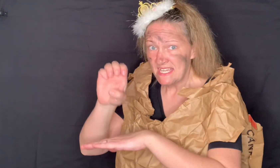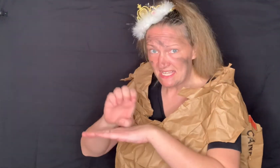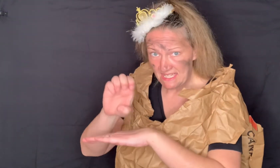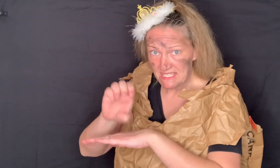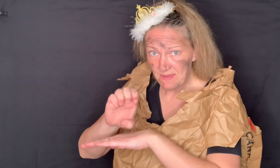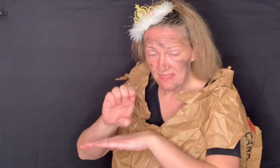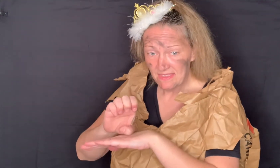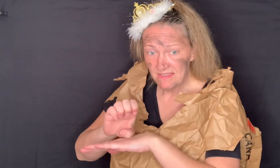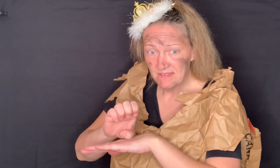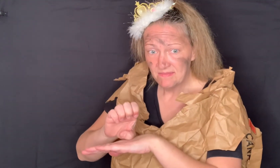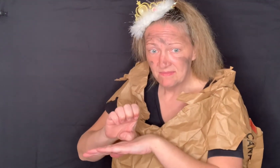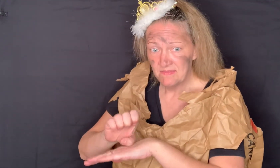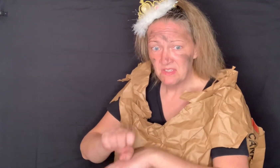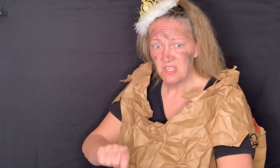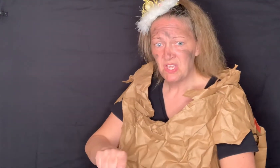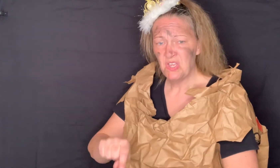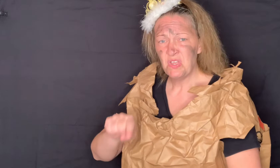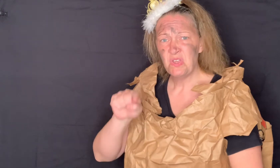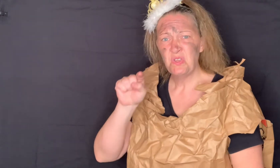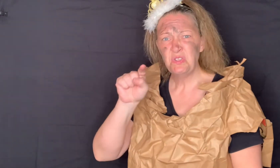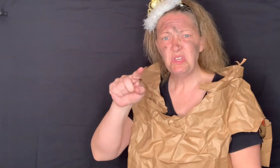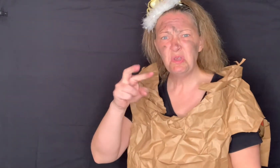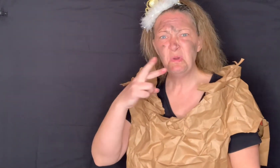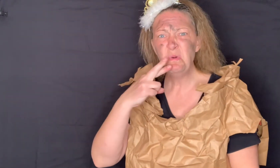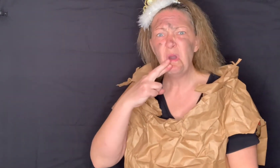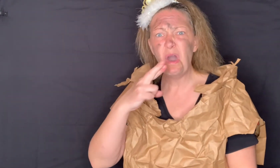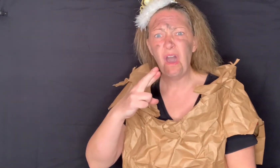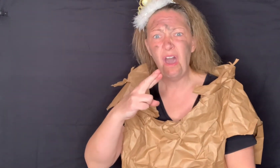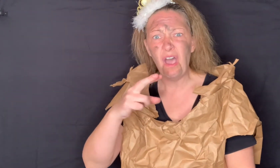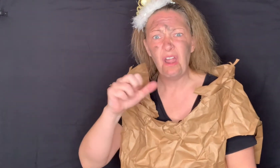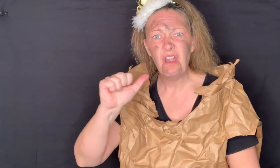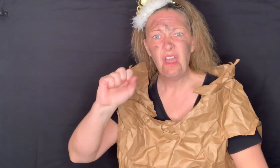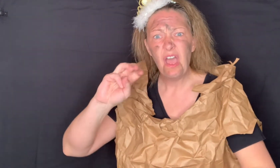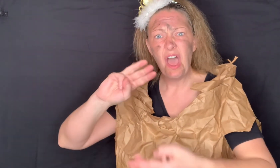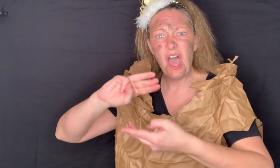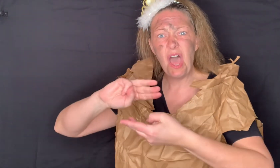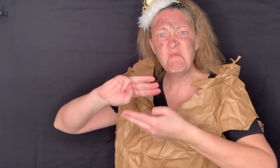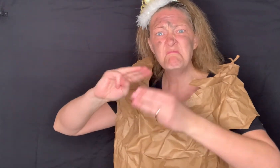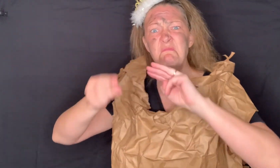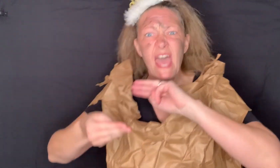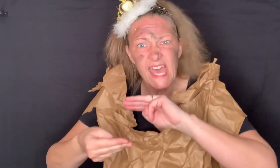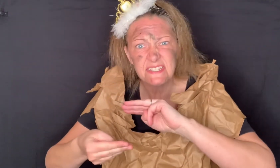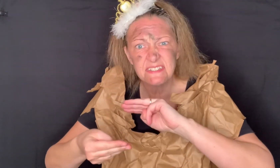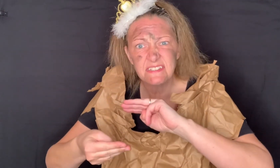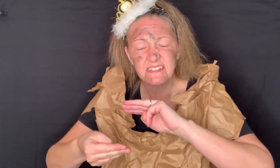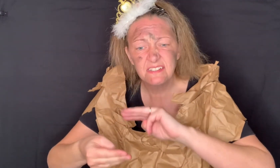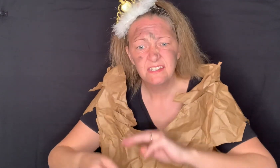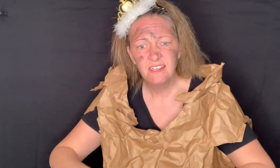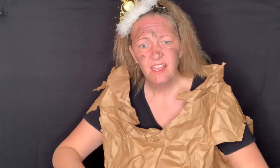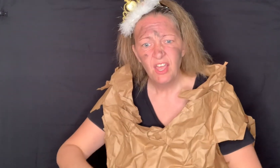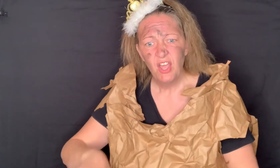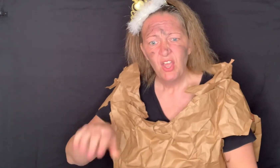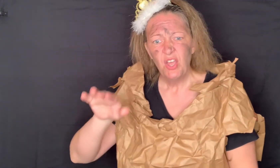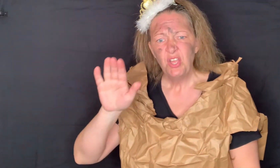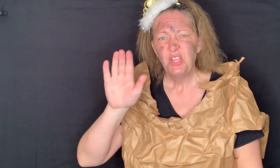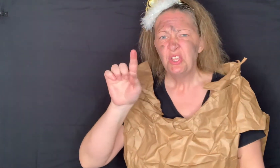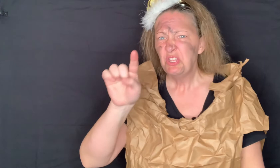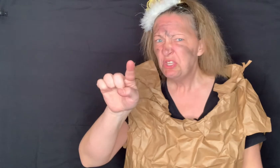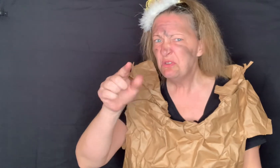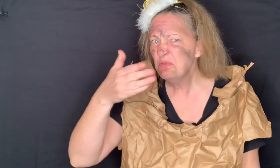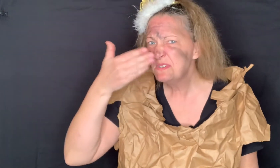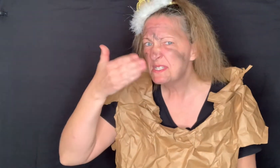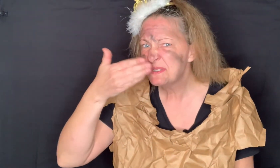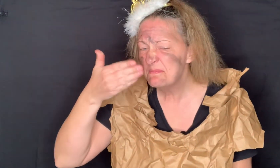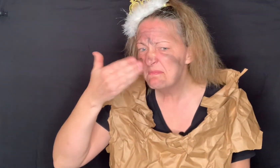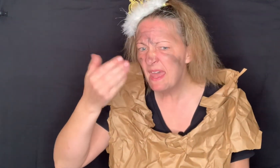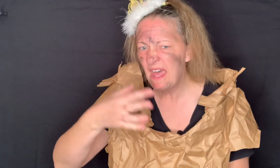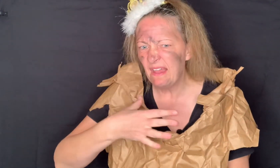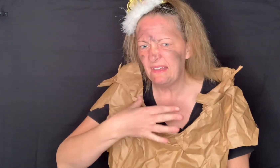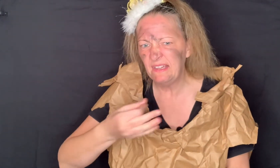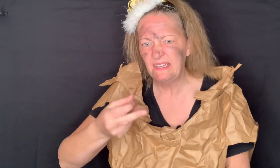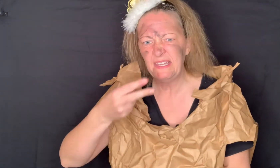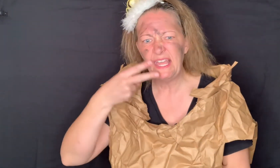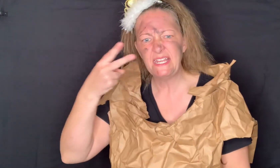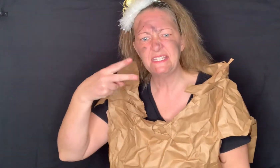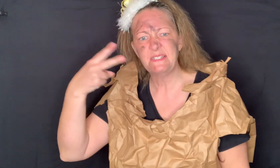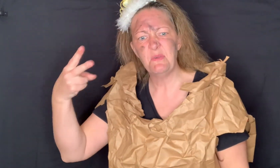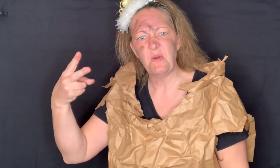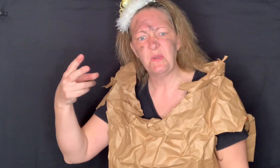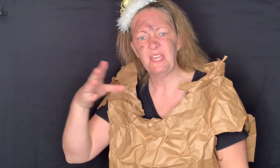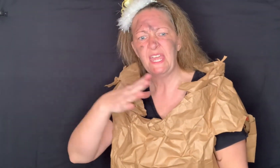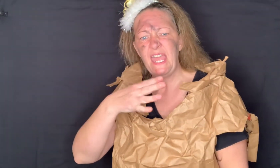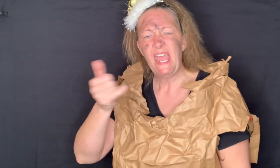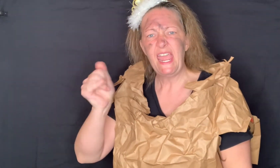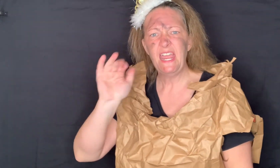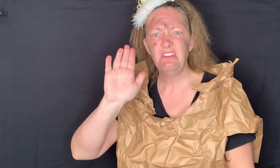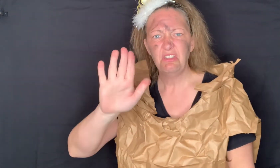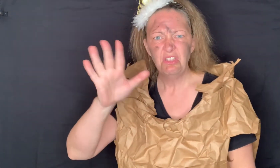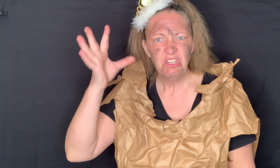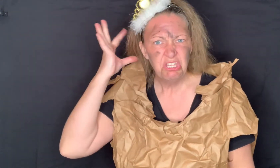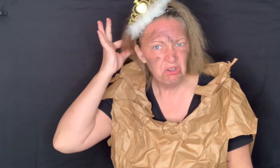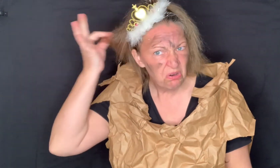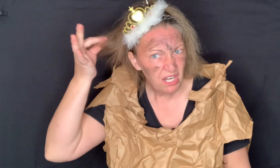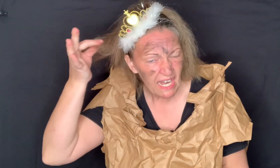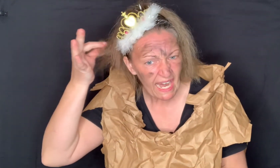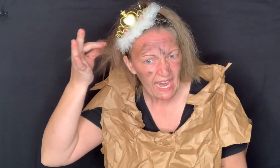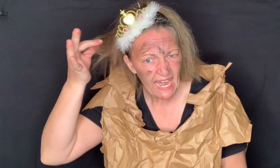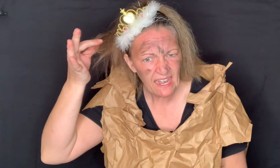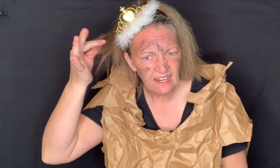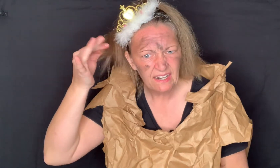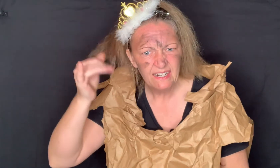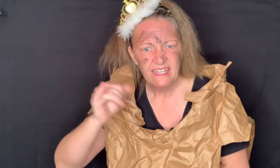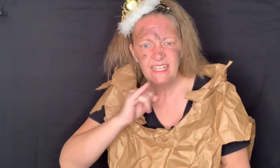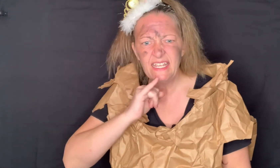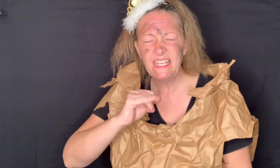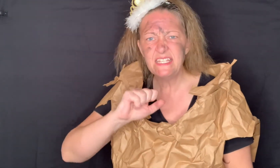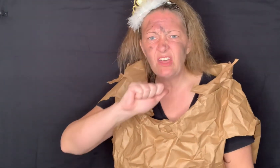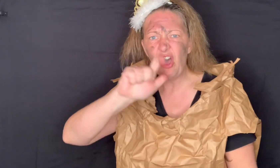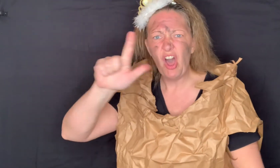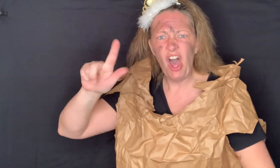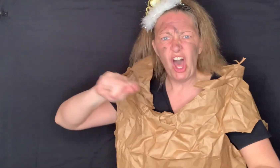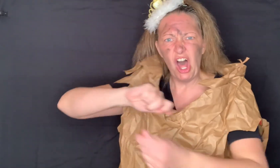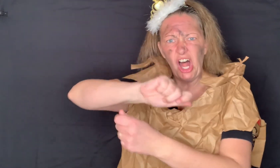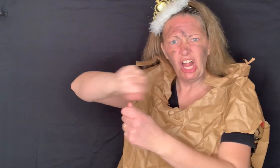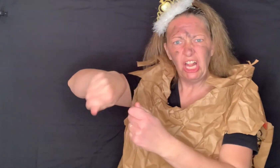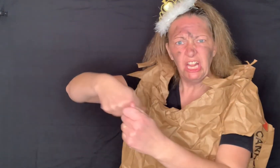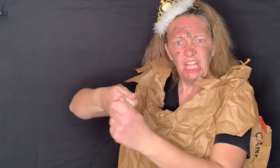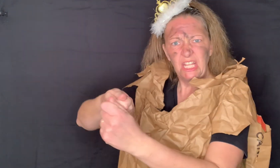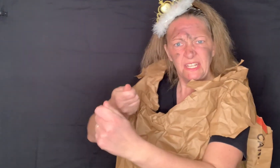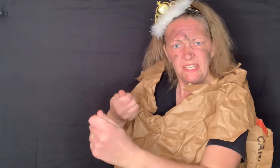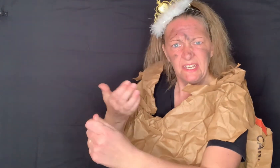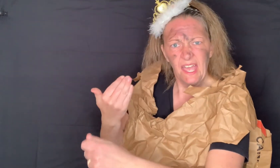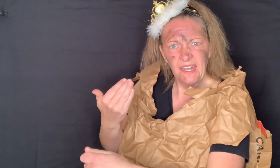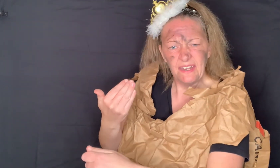"Elizabeth, You are a Mess! You smell like smoke, and your hair is all knotted,